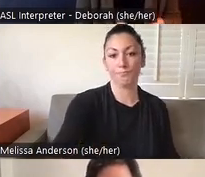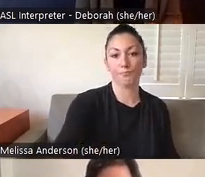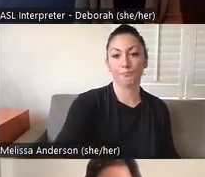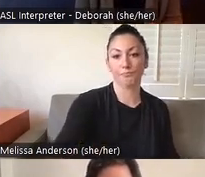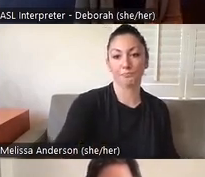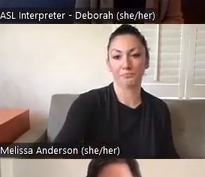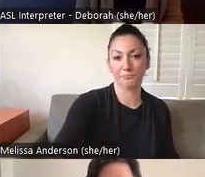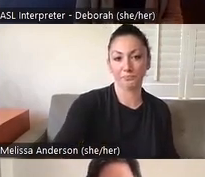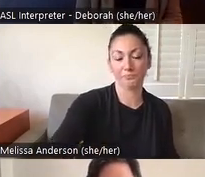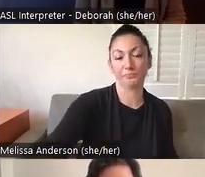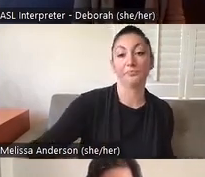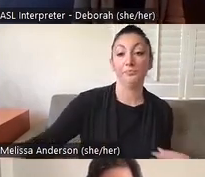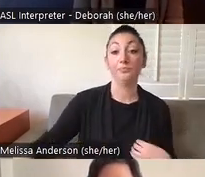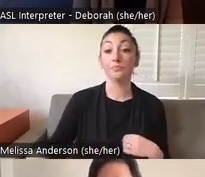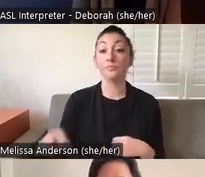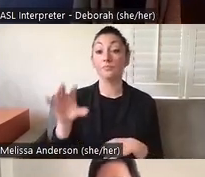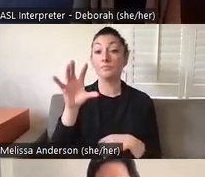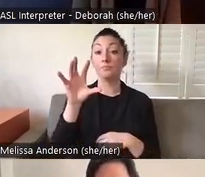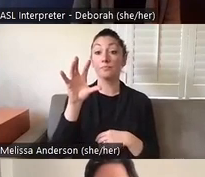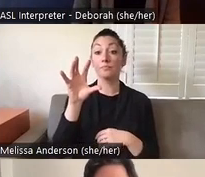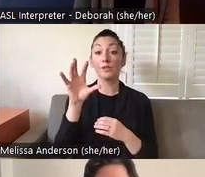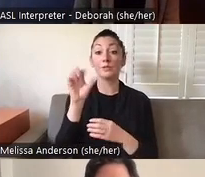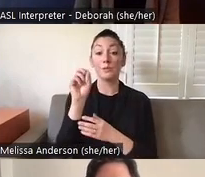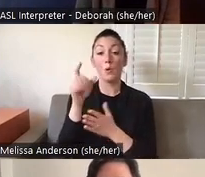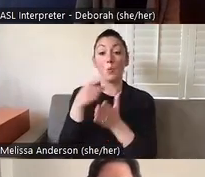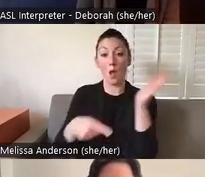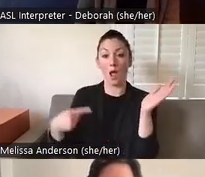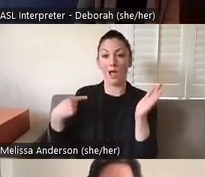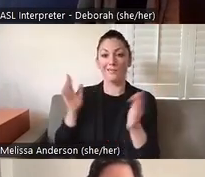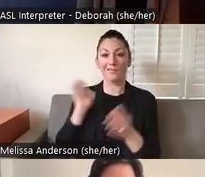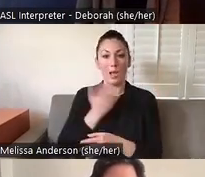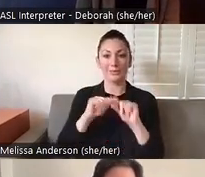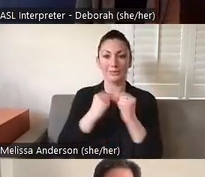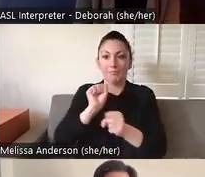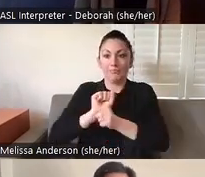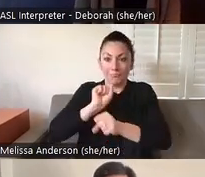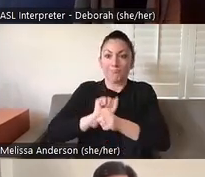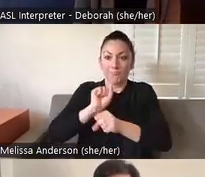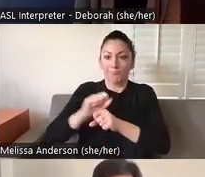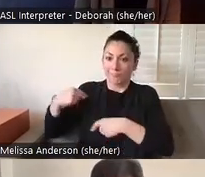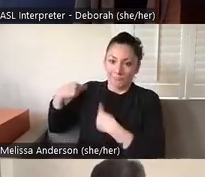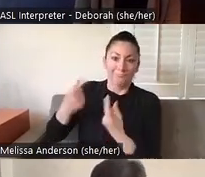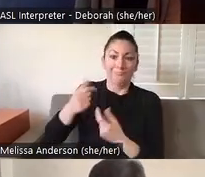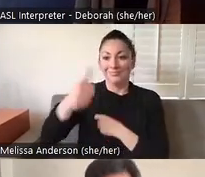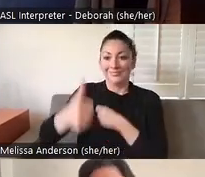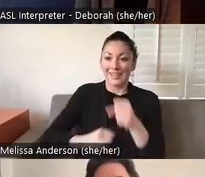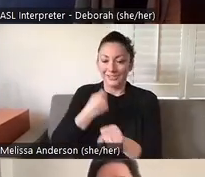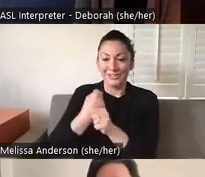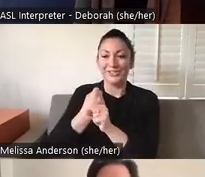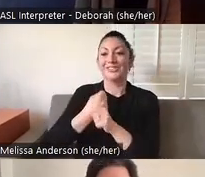these narratives that might be challenging for those who have experienced language deprivation.